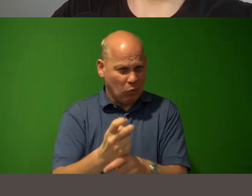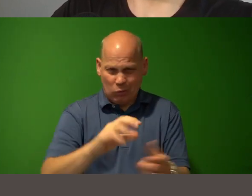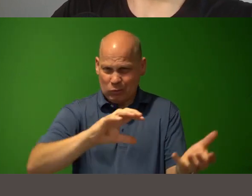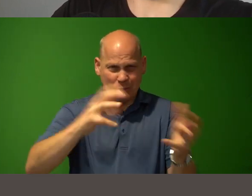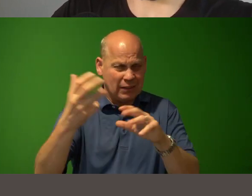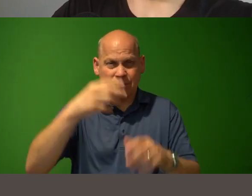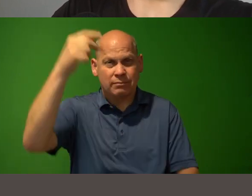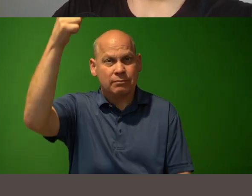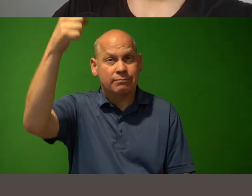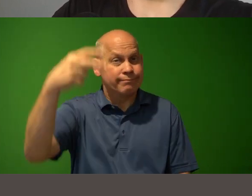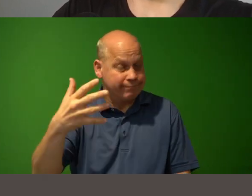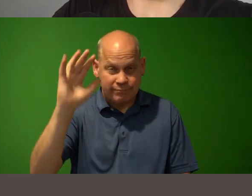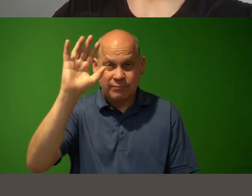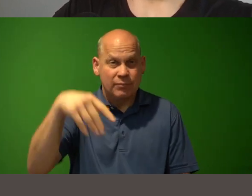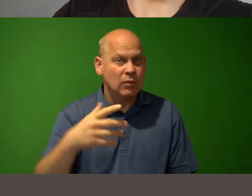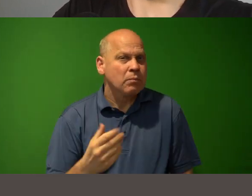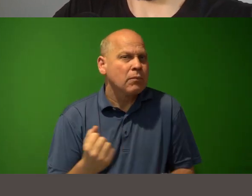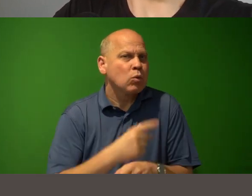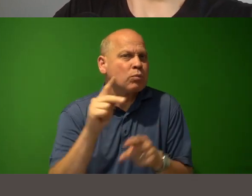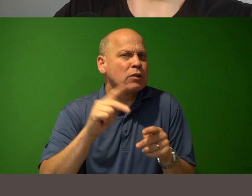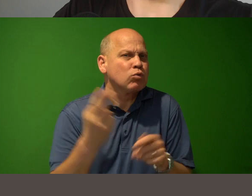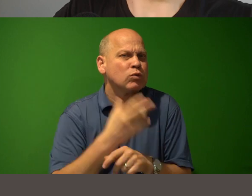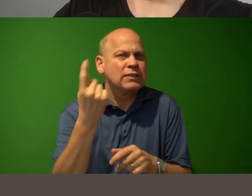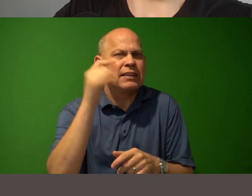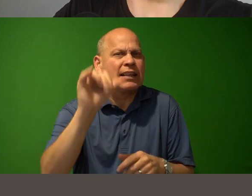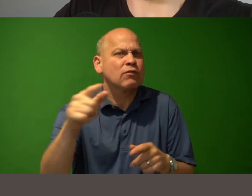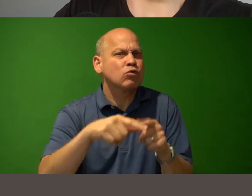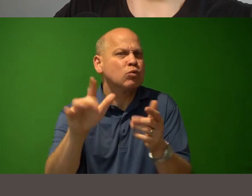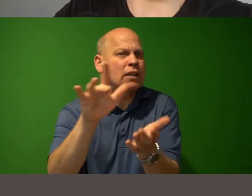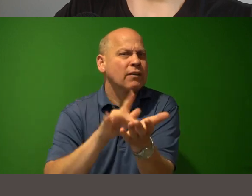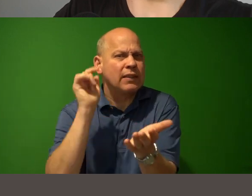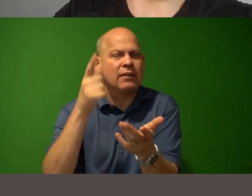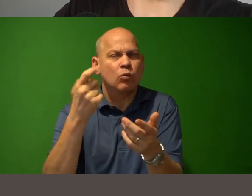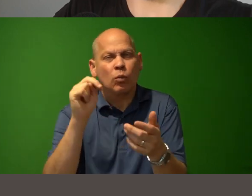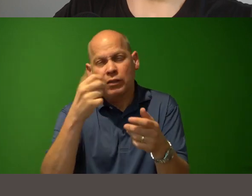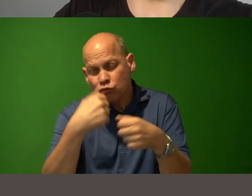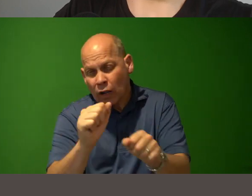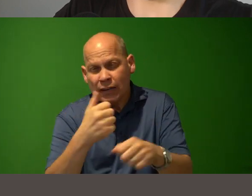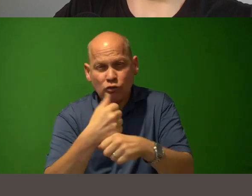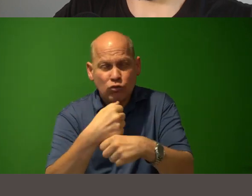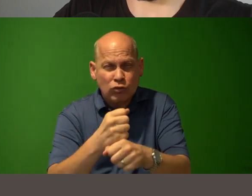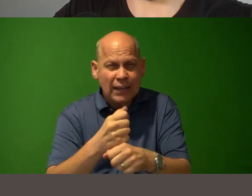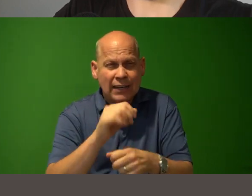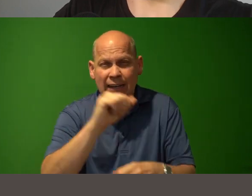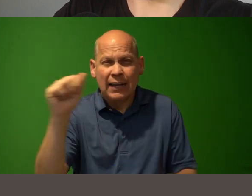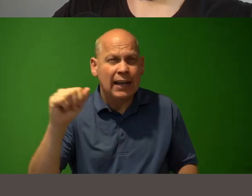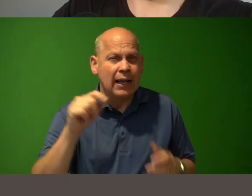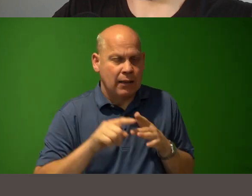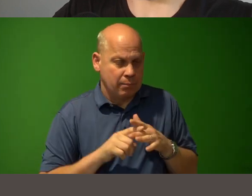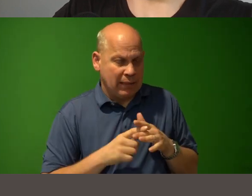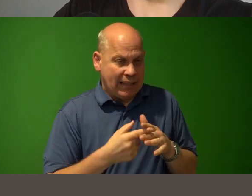And I think most people have used something like this to their advantage when it comes to trying to create a beginning and end point.